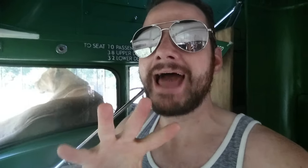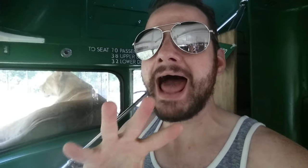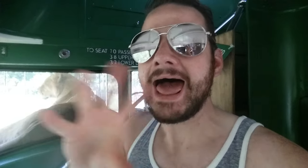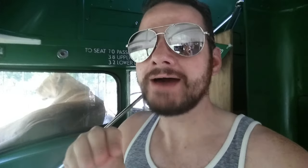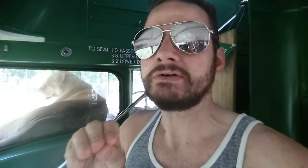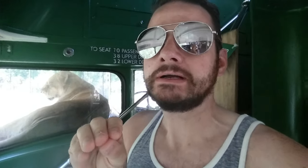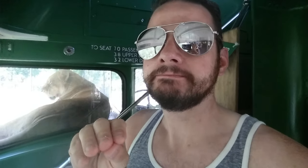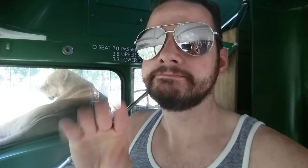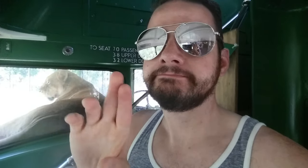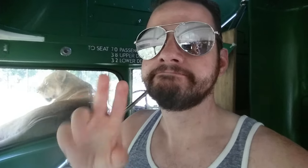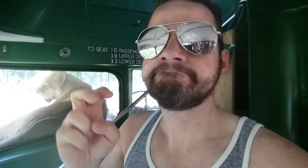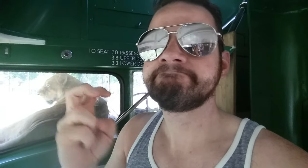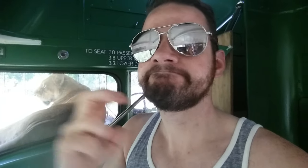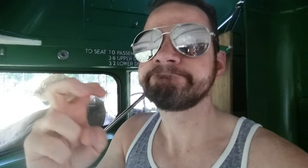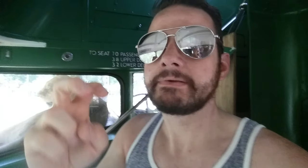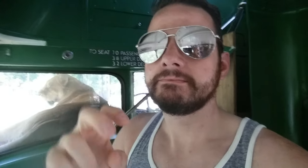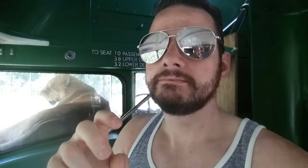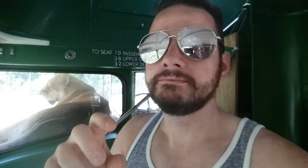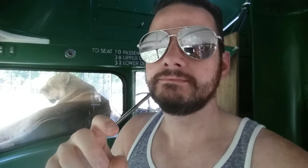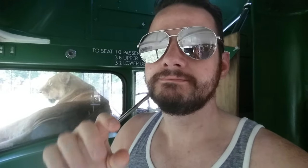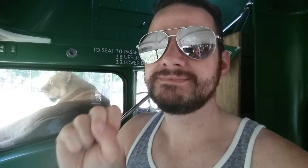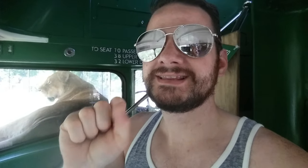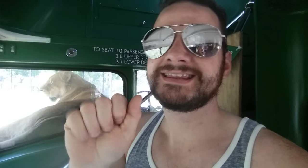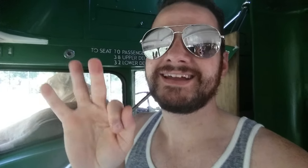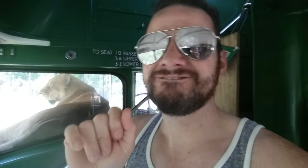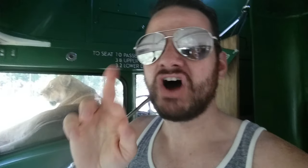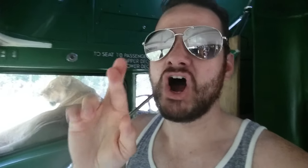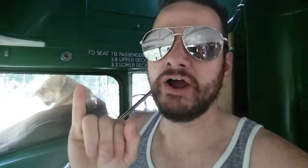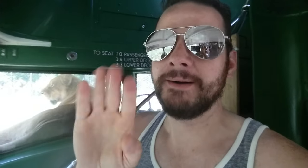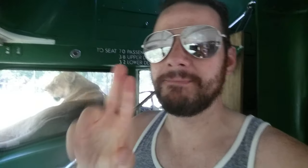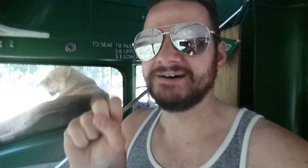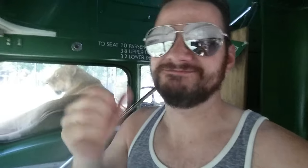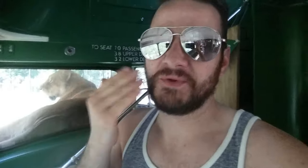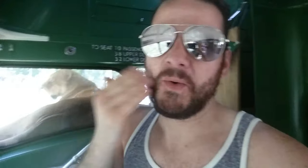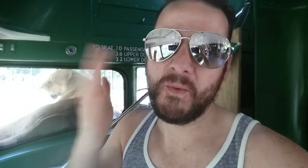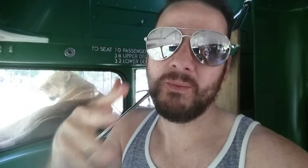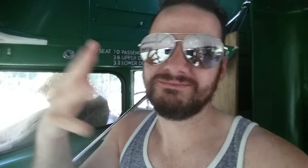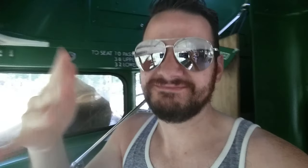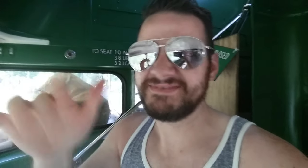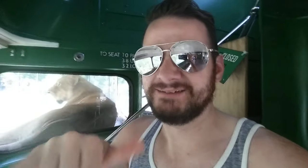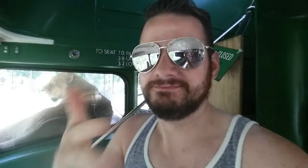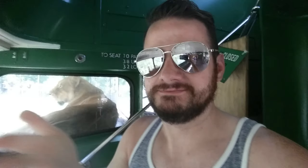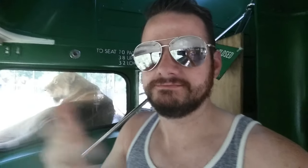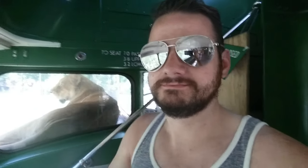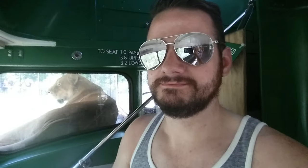It's like you're on a bus for an African safari trip. You know what I mean.